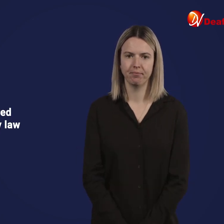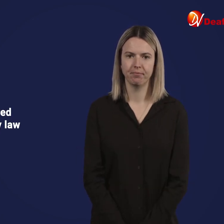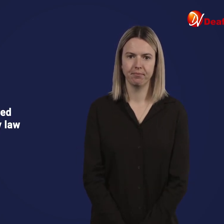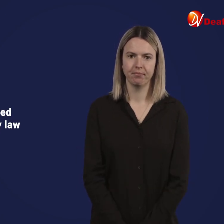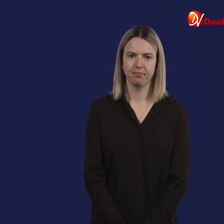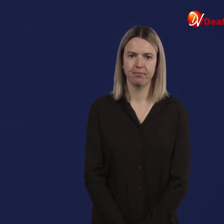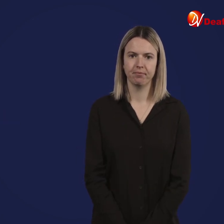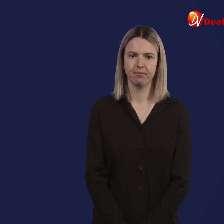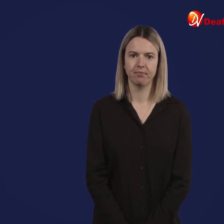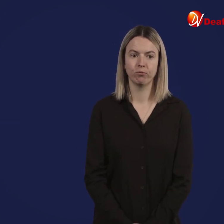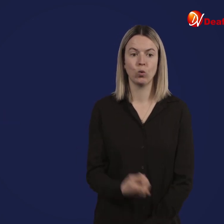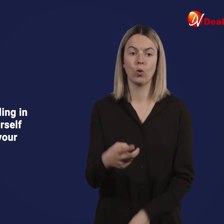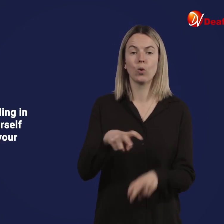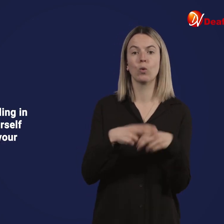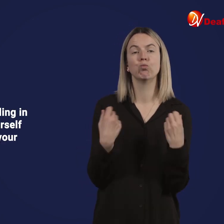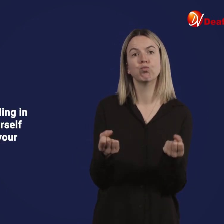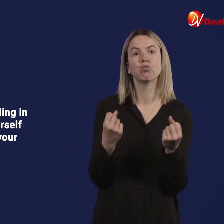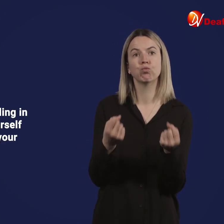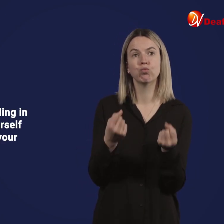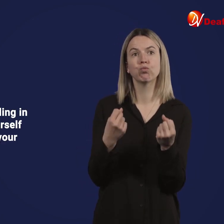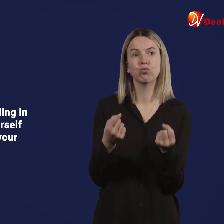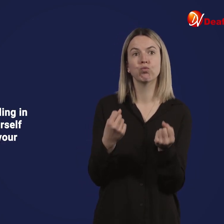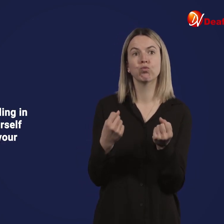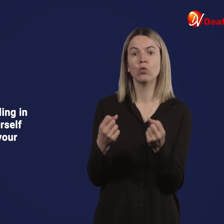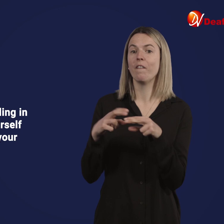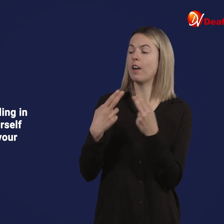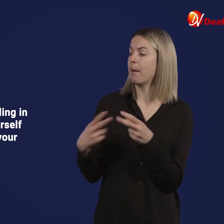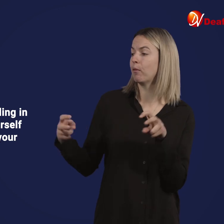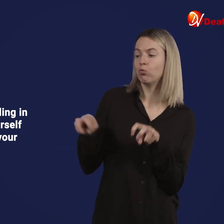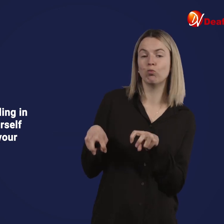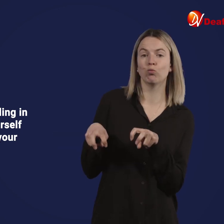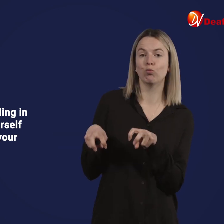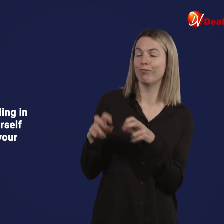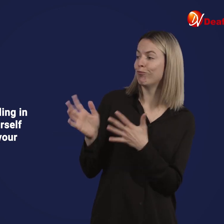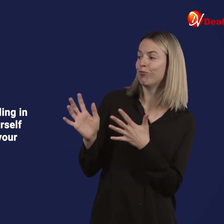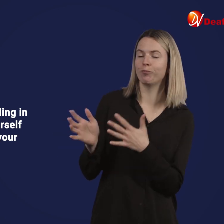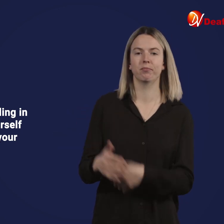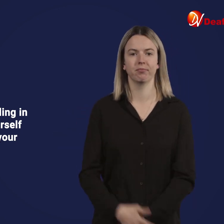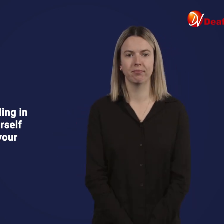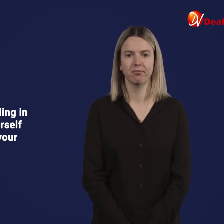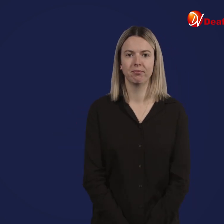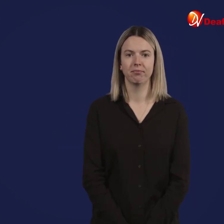If you are a prisoner, detained in a remand centre, youth residential centre or youth justice centre, subject to policies.